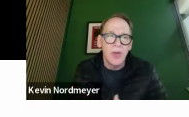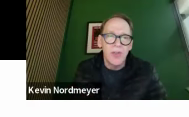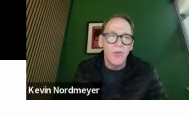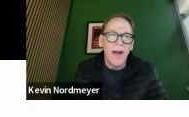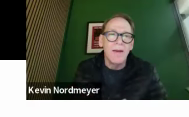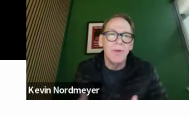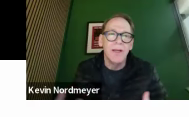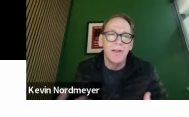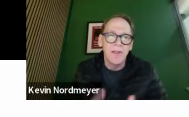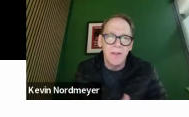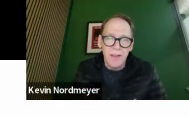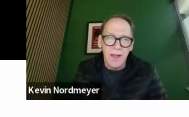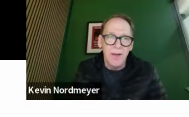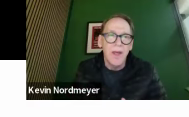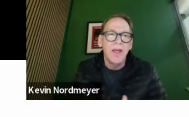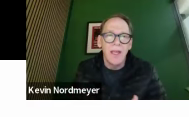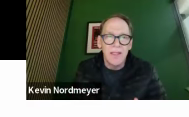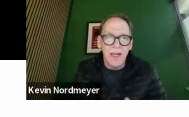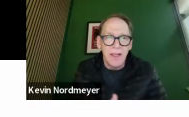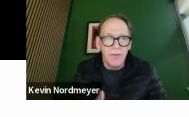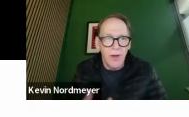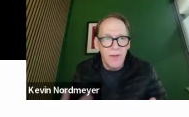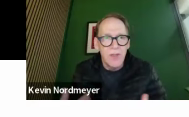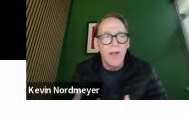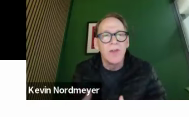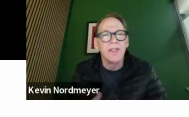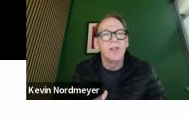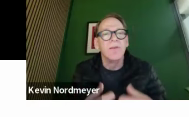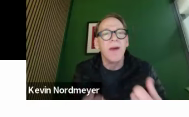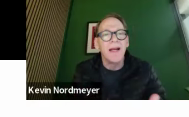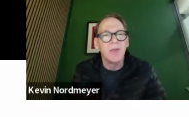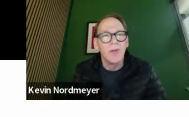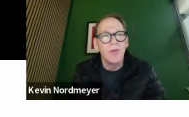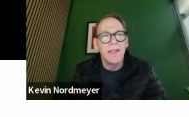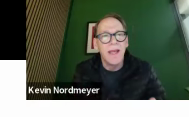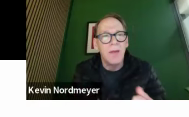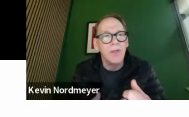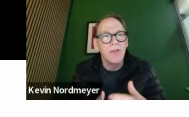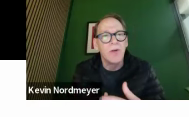It shows the ramp extending in front of these windows and looking back toward Drake's campus